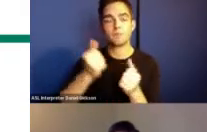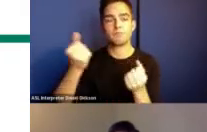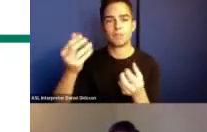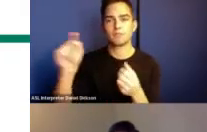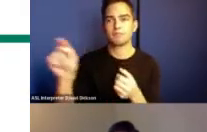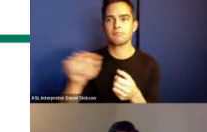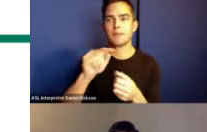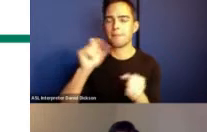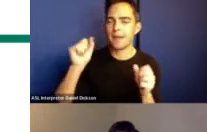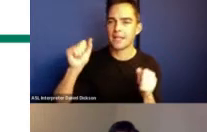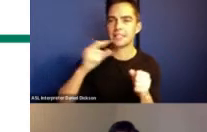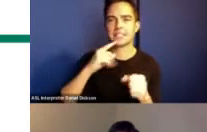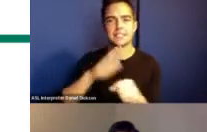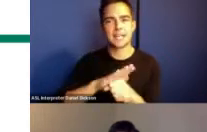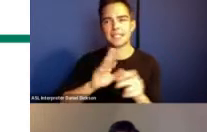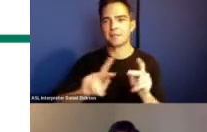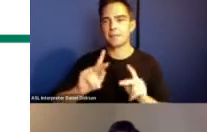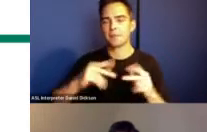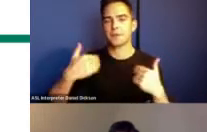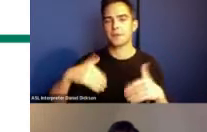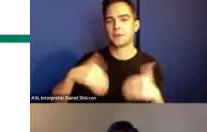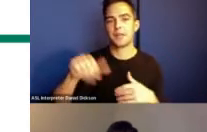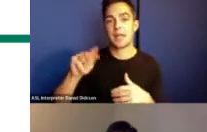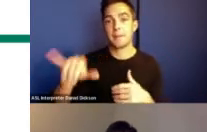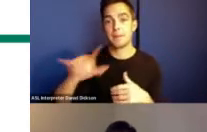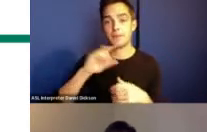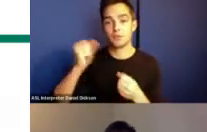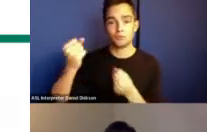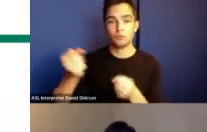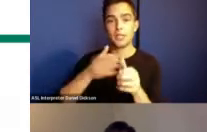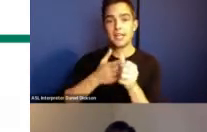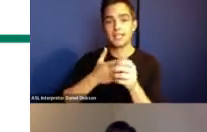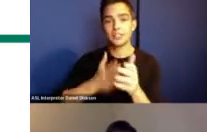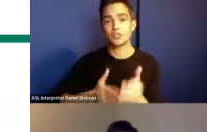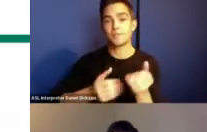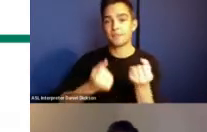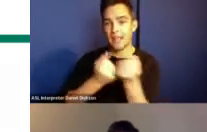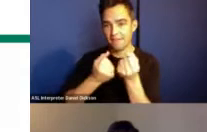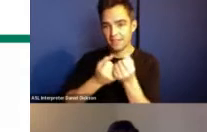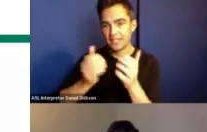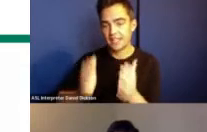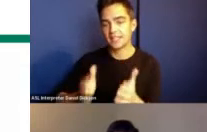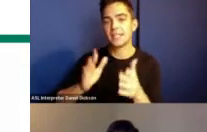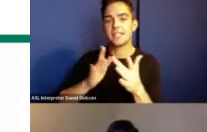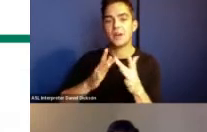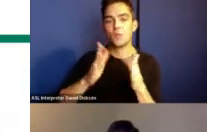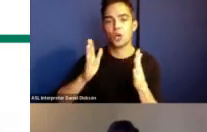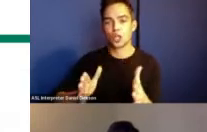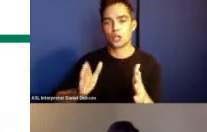dedicated people. Amy has been a very strong leader, advocate, networker and chairperson for